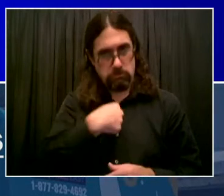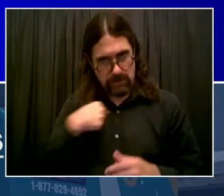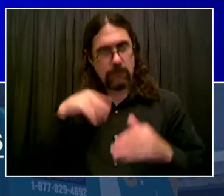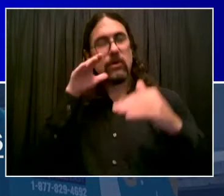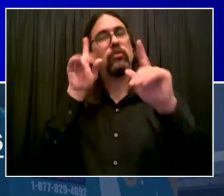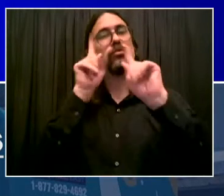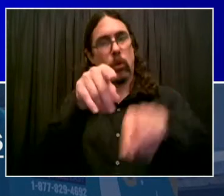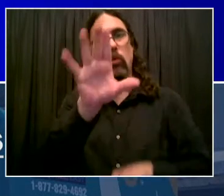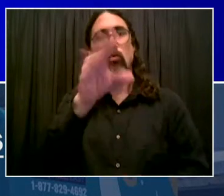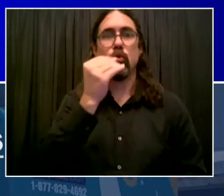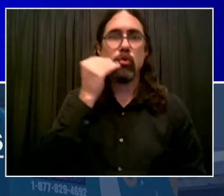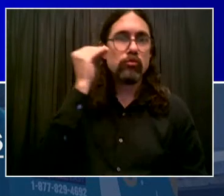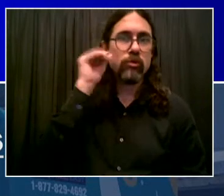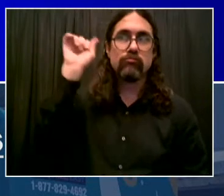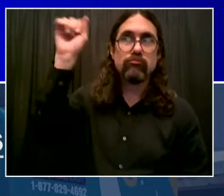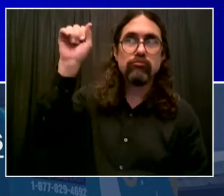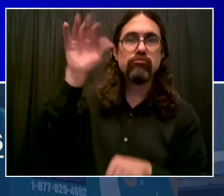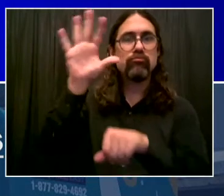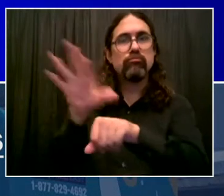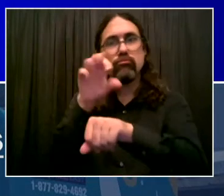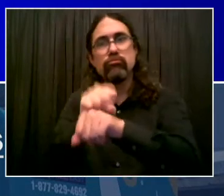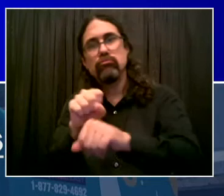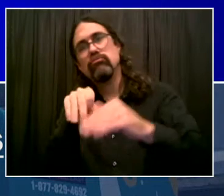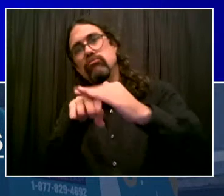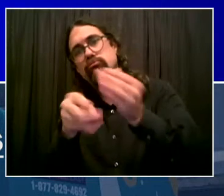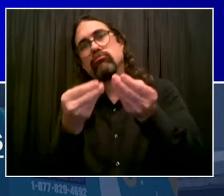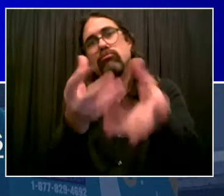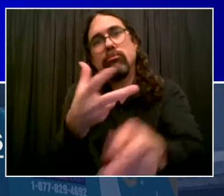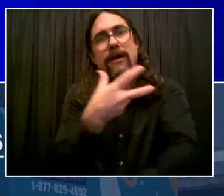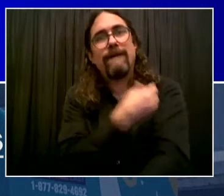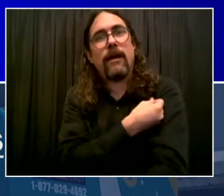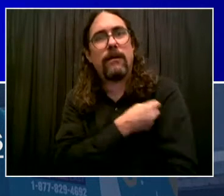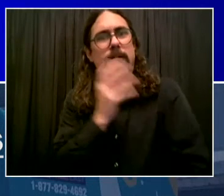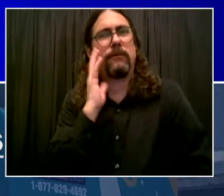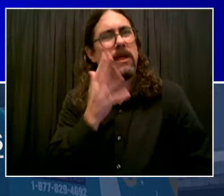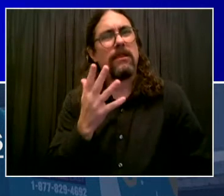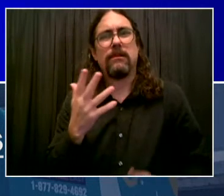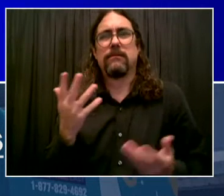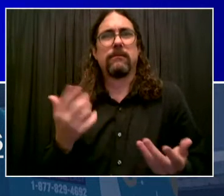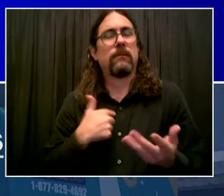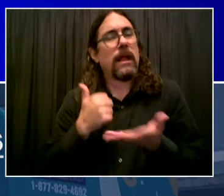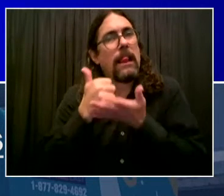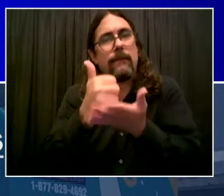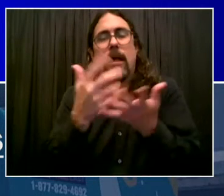VACCINATED. WE WILL EVEN SEND PEOPLE TO YOUR HOME TO VACCINATE YOU, IF THAT IS WHAT